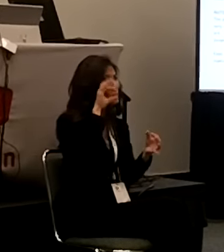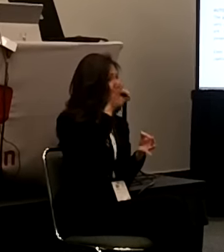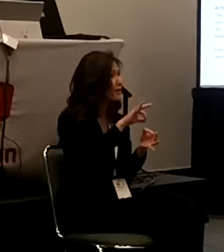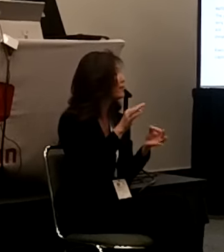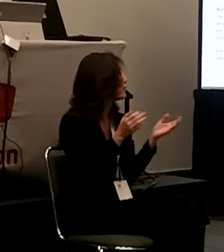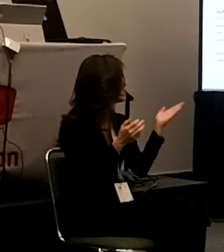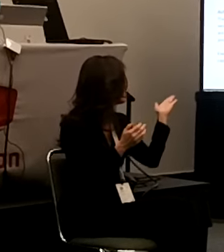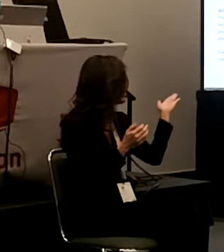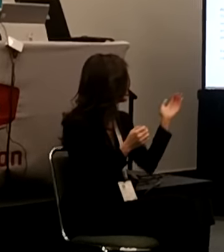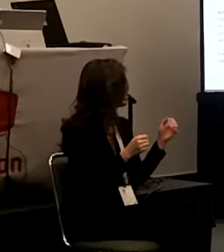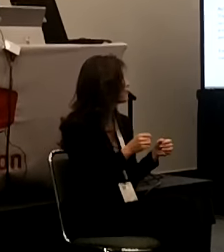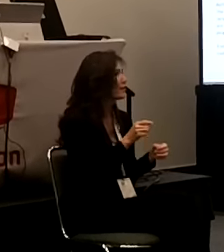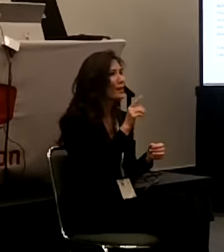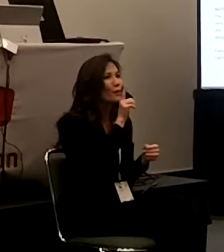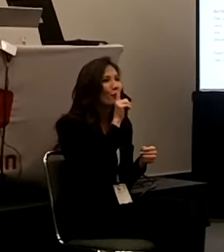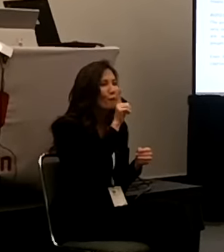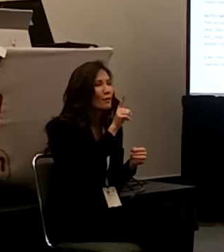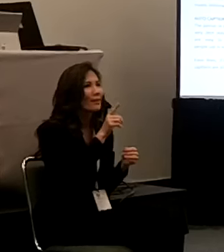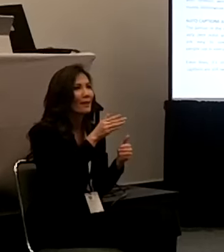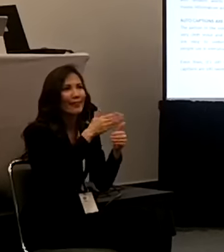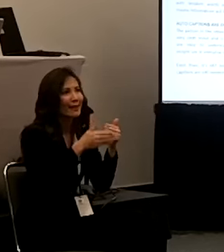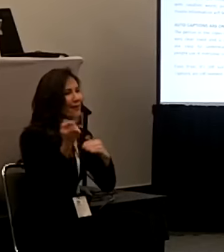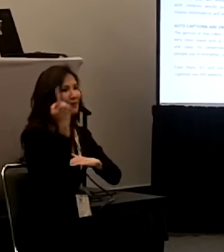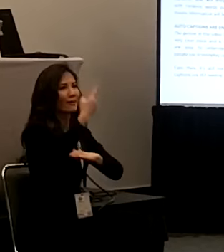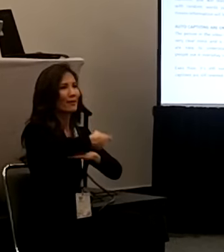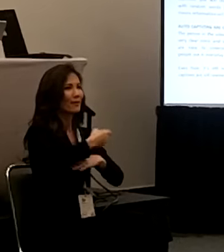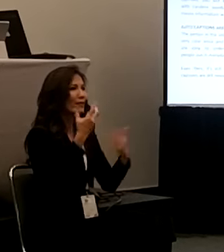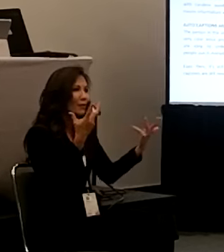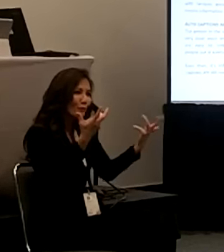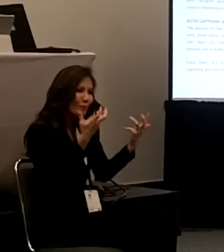At the end of day, you want real captions.